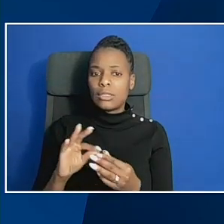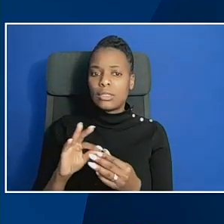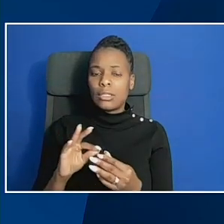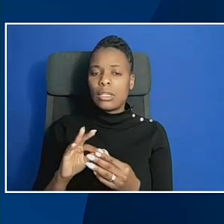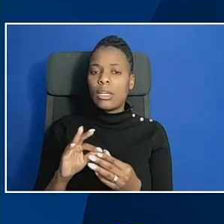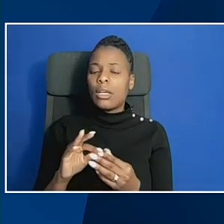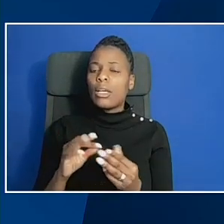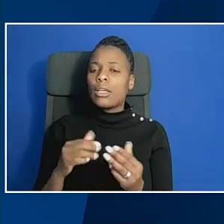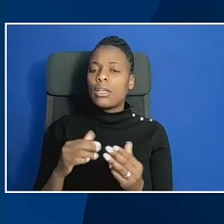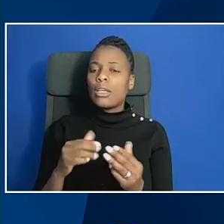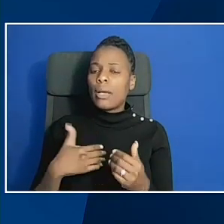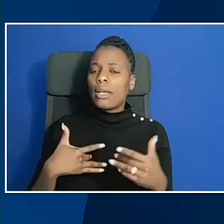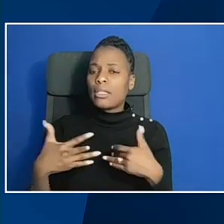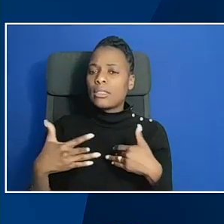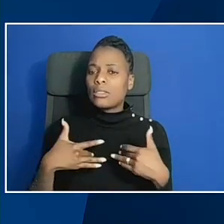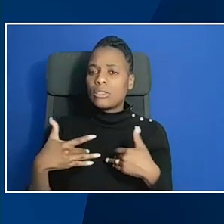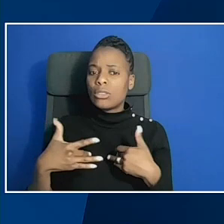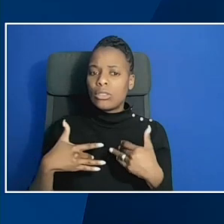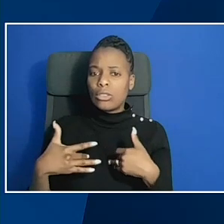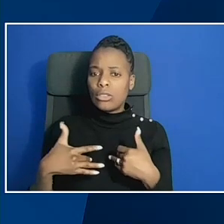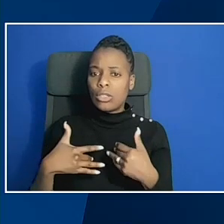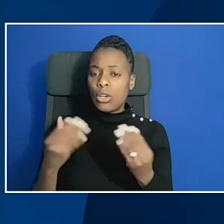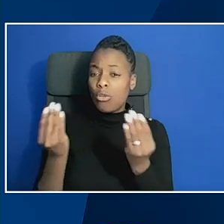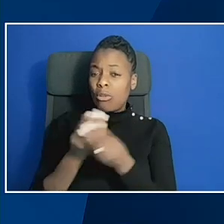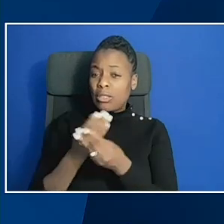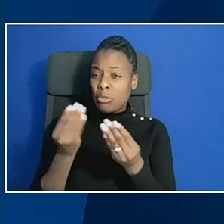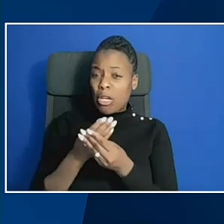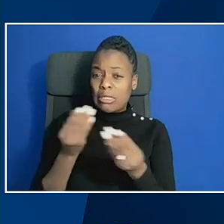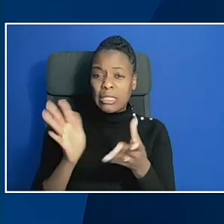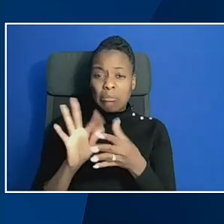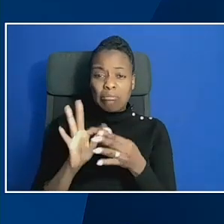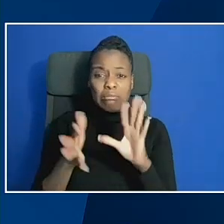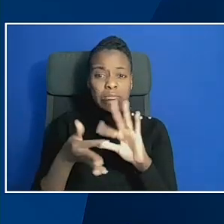reciprocity quickly unraveling if you take